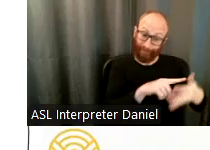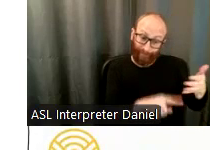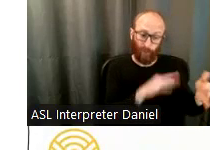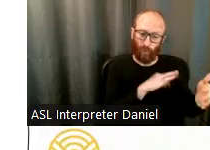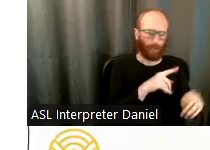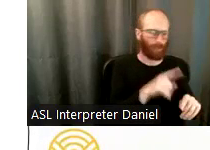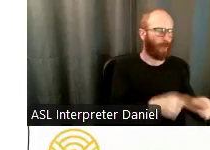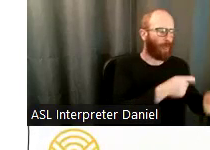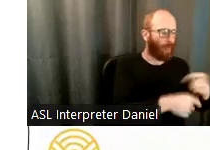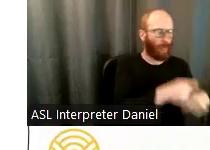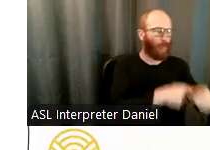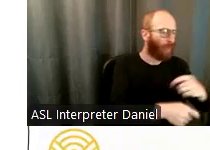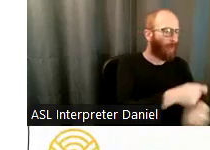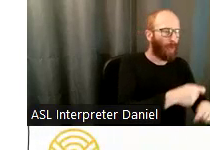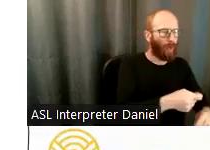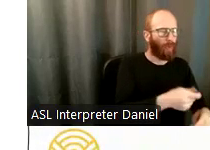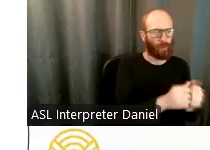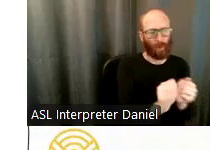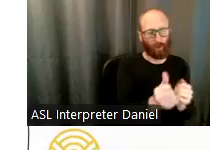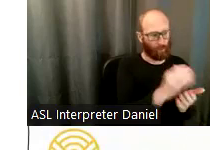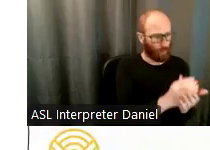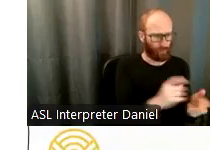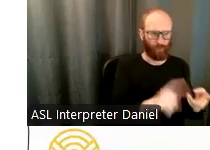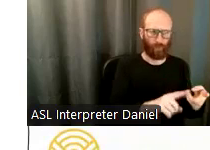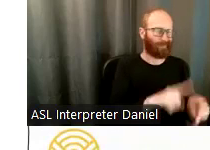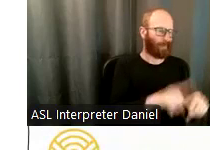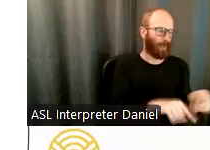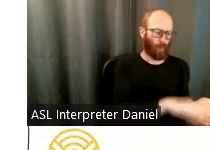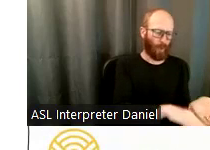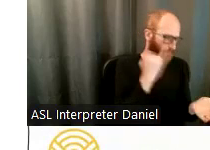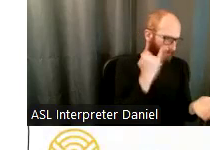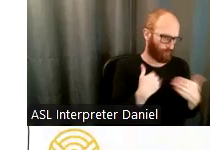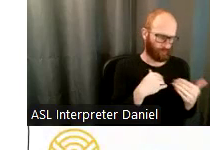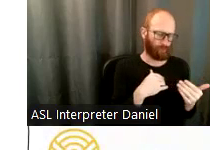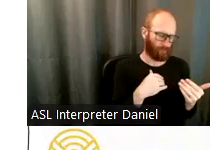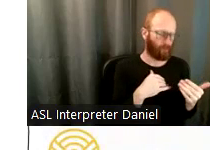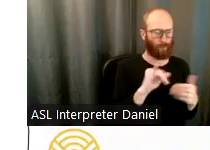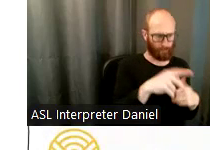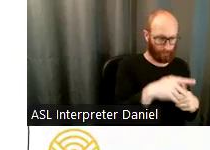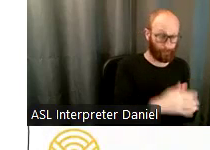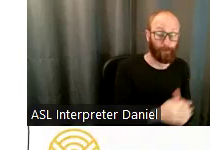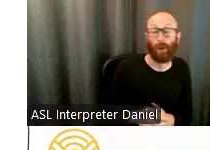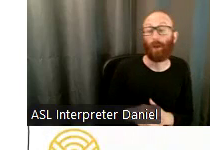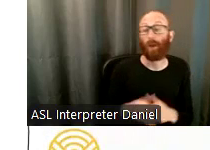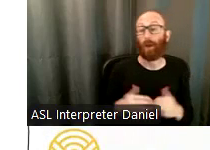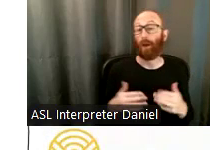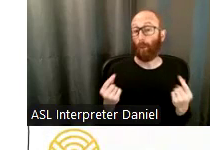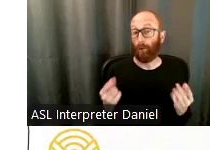other courses or waive them for students with IEPs. What is allowed in the WAC